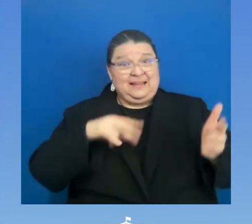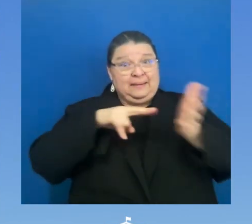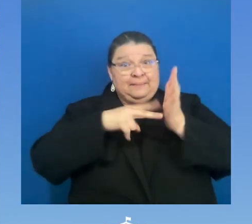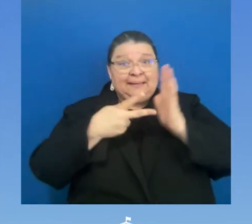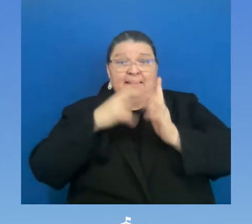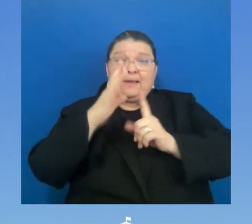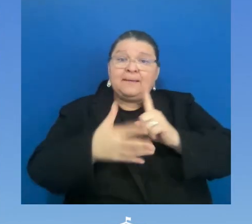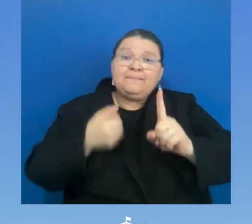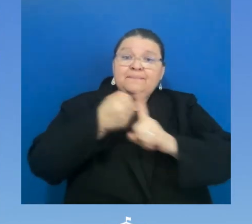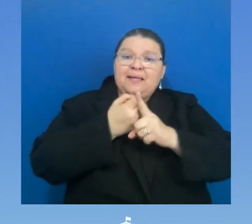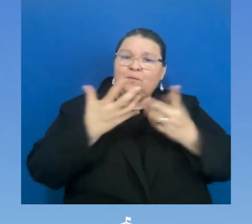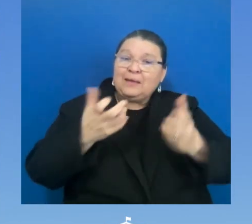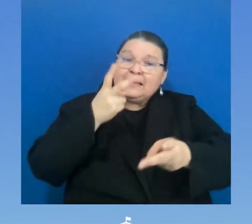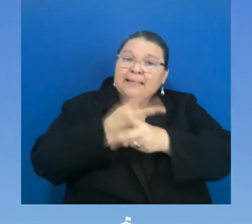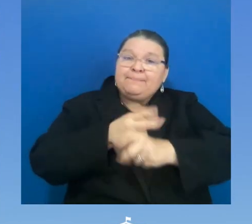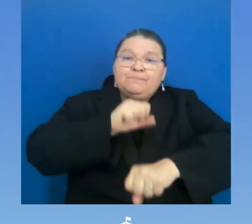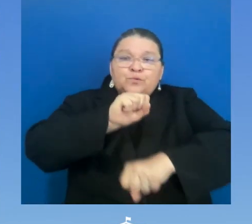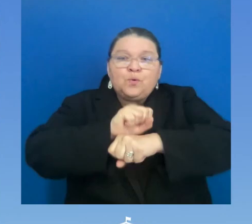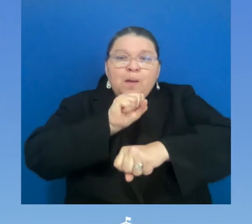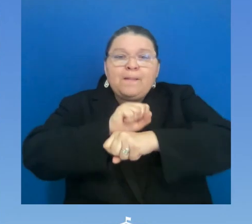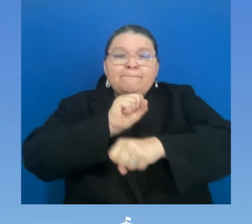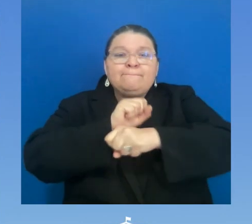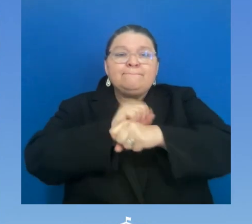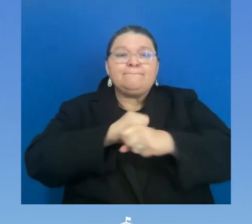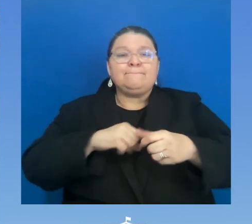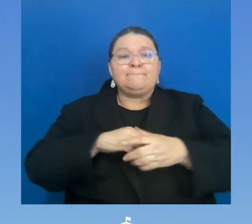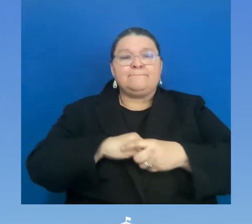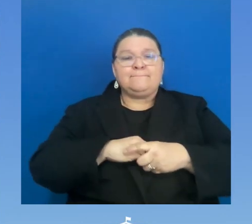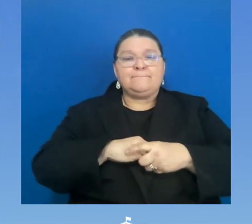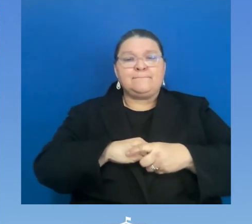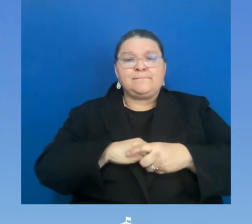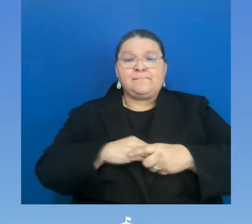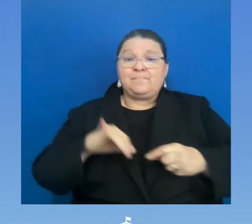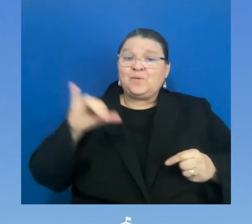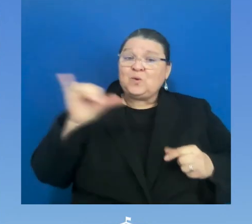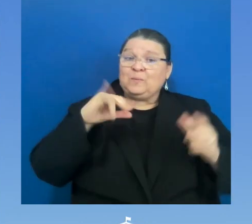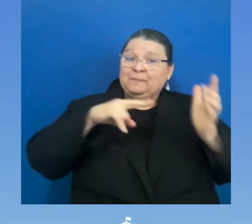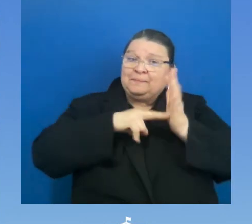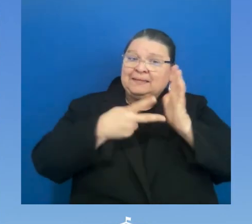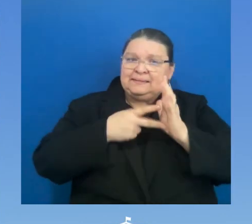it can have a negative impact on individual businesses and on our economy as a whole.